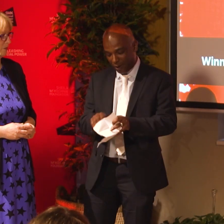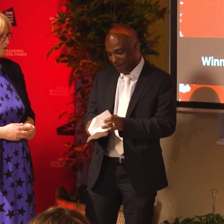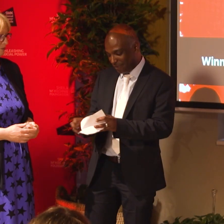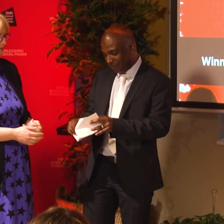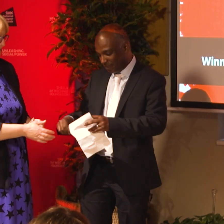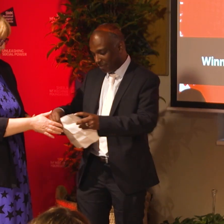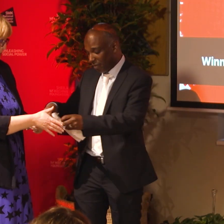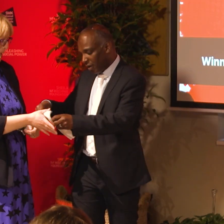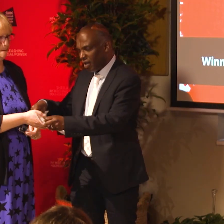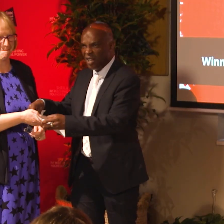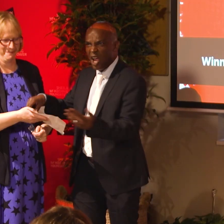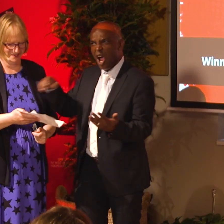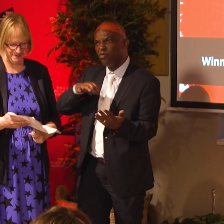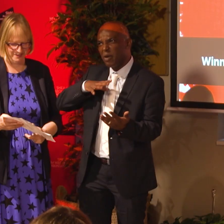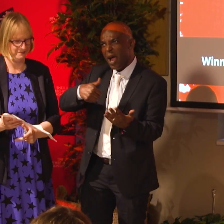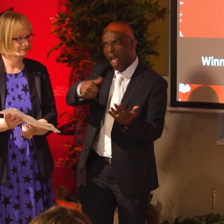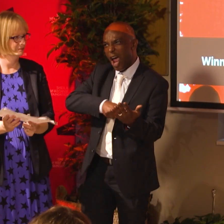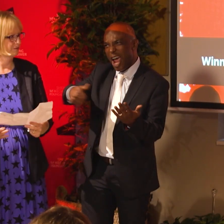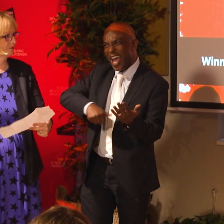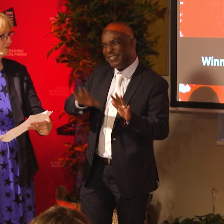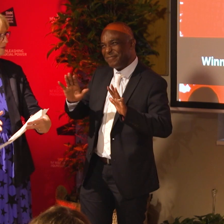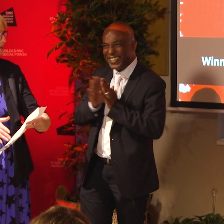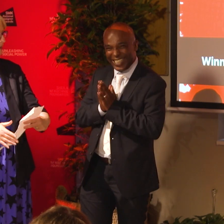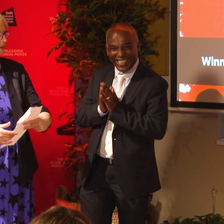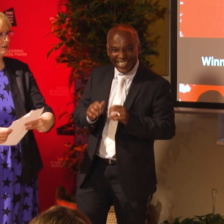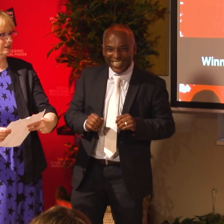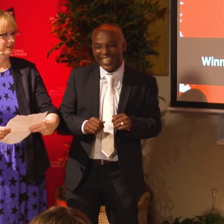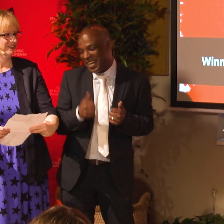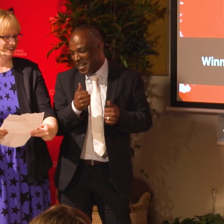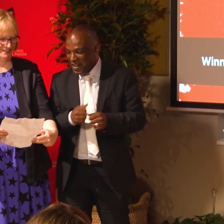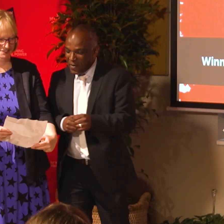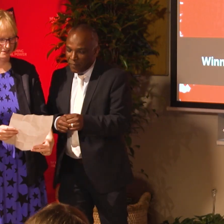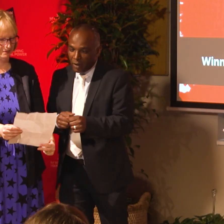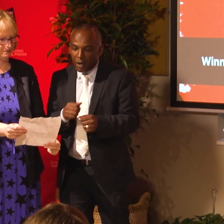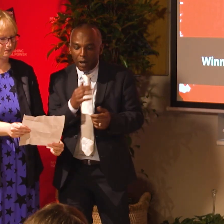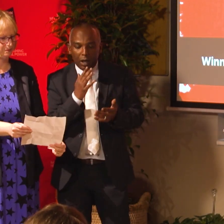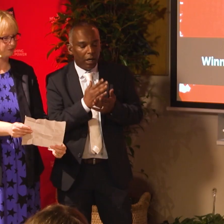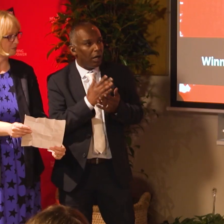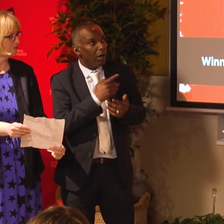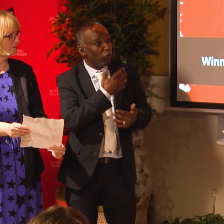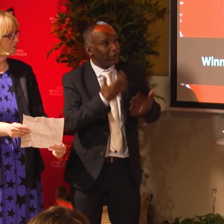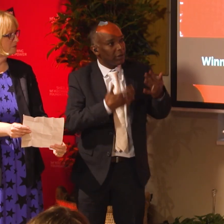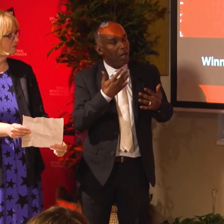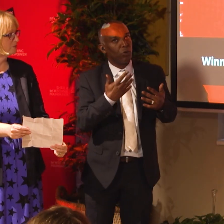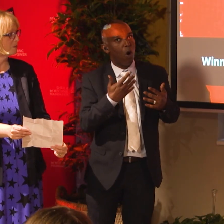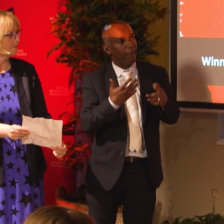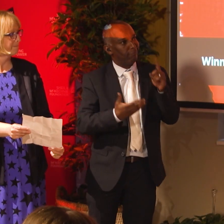Hang on a minute. Let me just get my script. I prepared a long old speech, sorry for that.